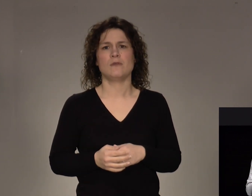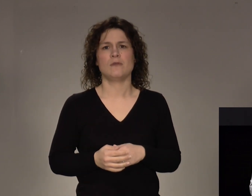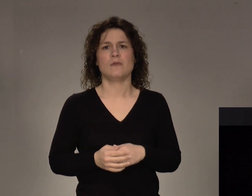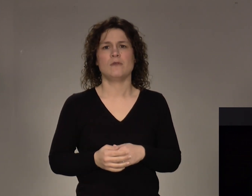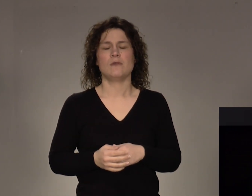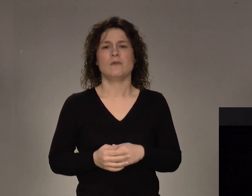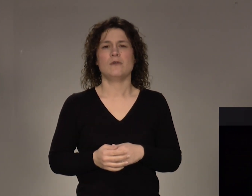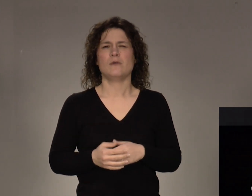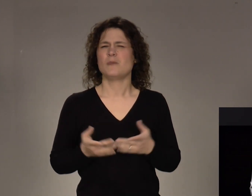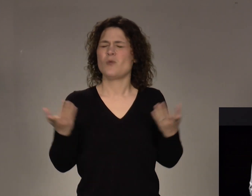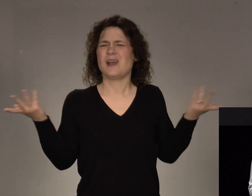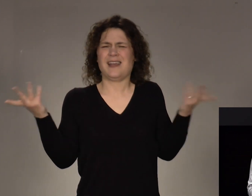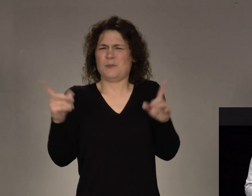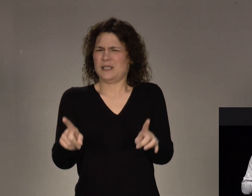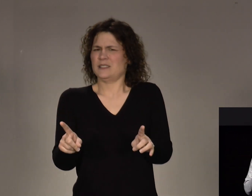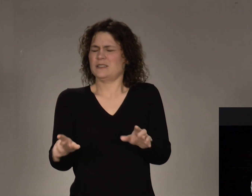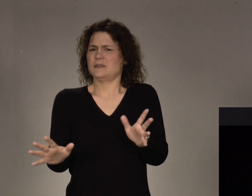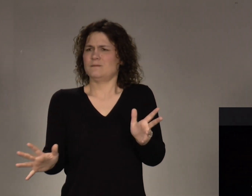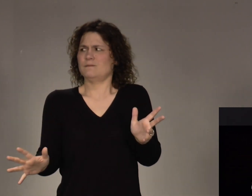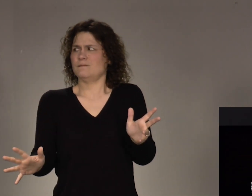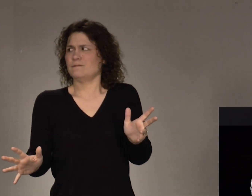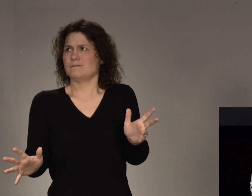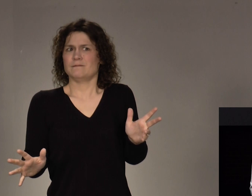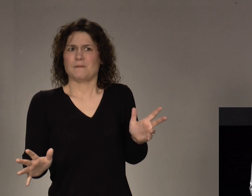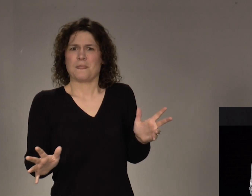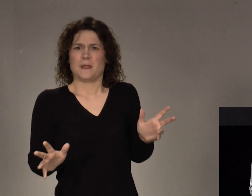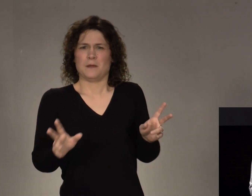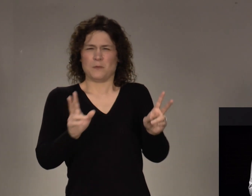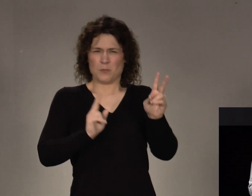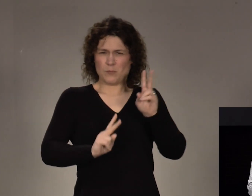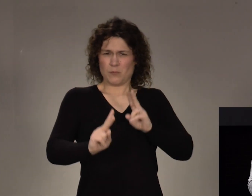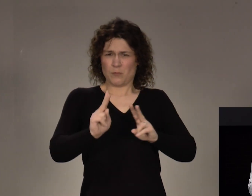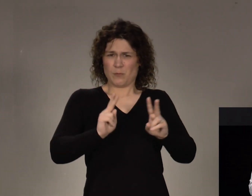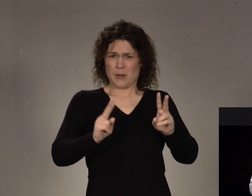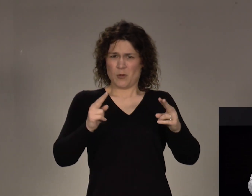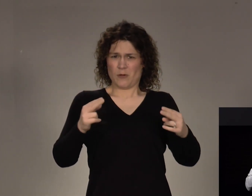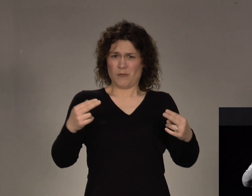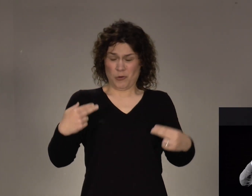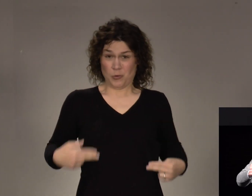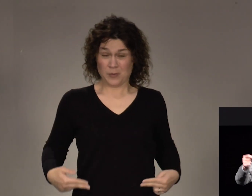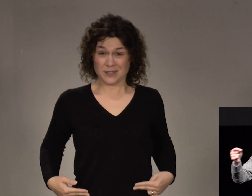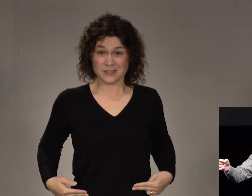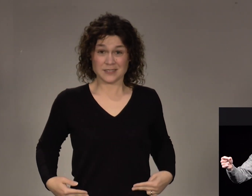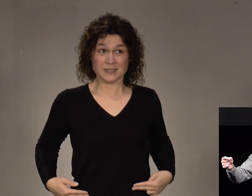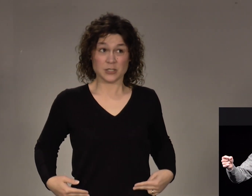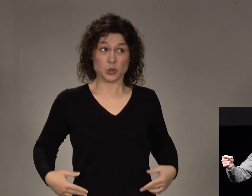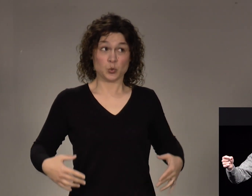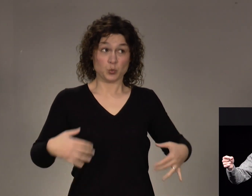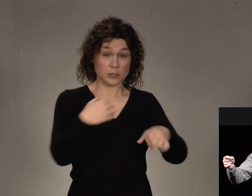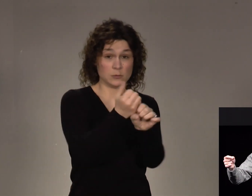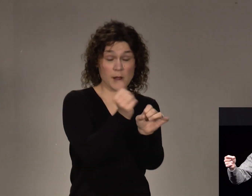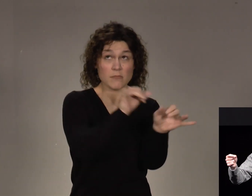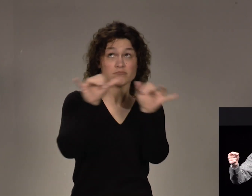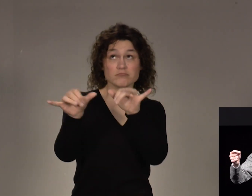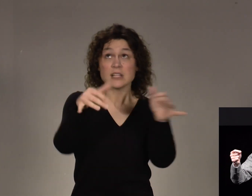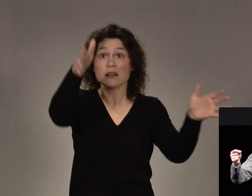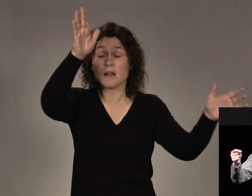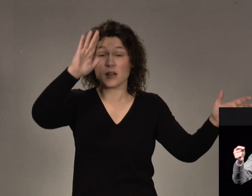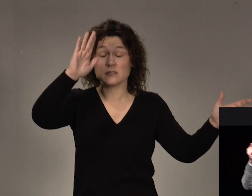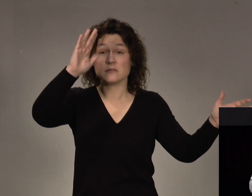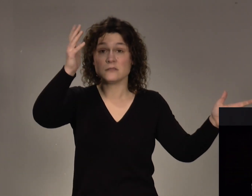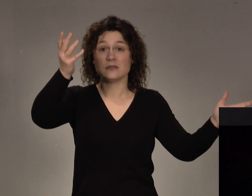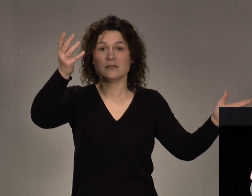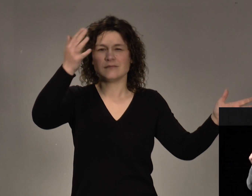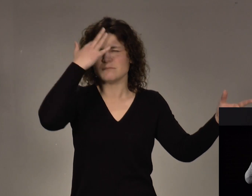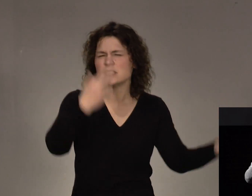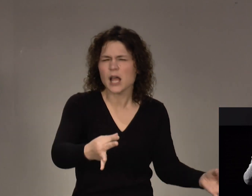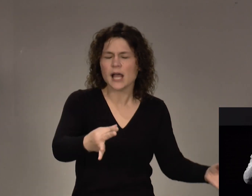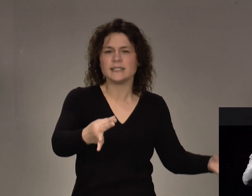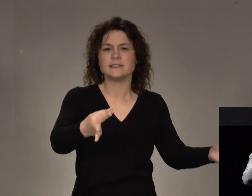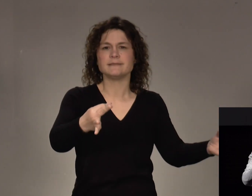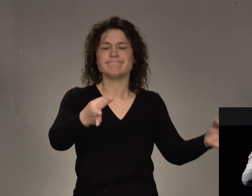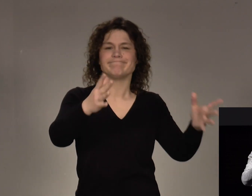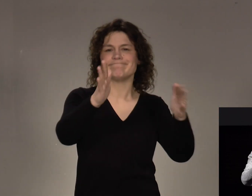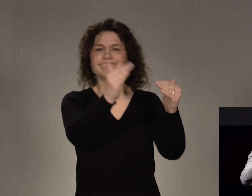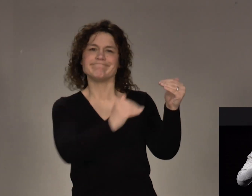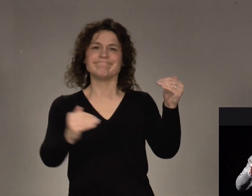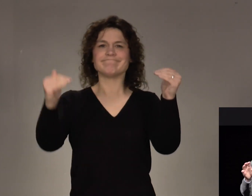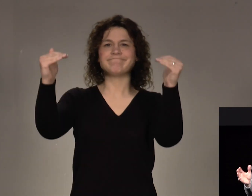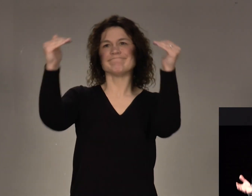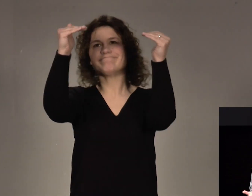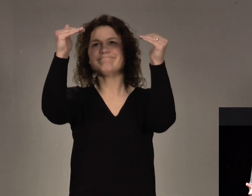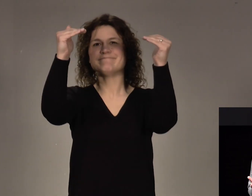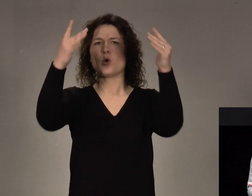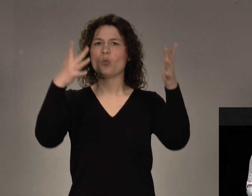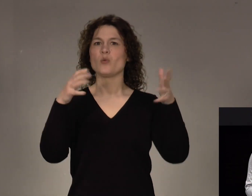what happened? Human life made LIKE God chose to BE God and usurped God's